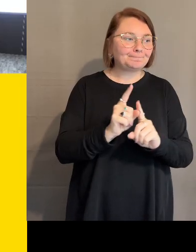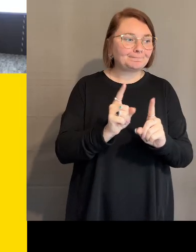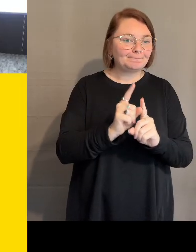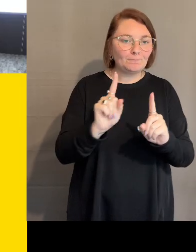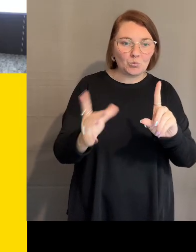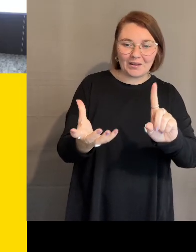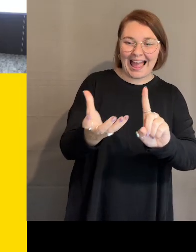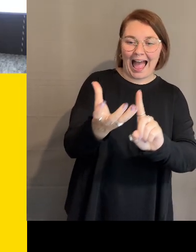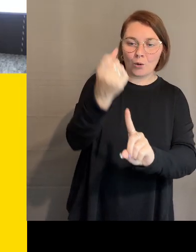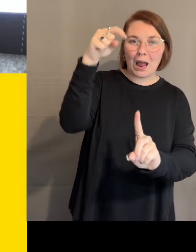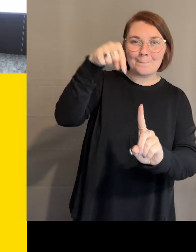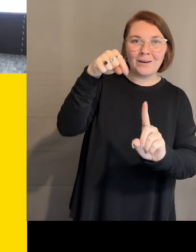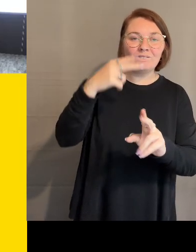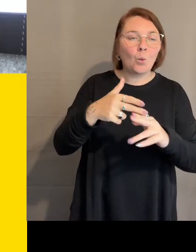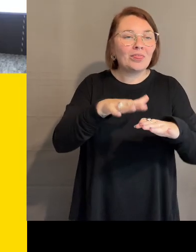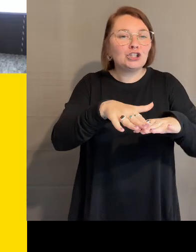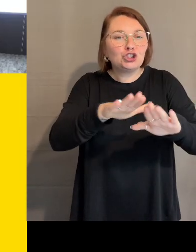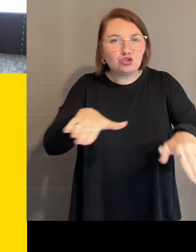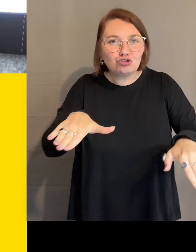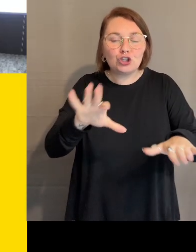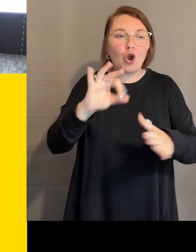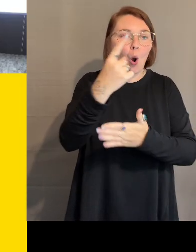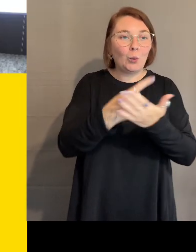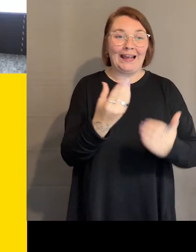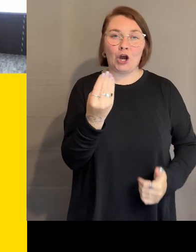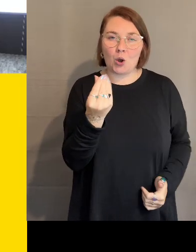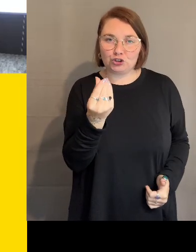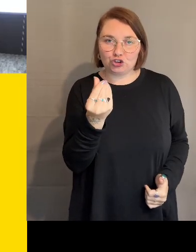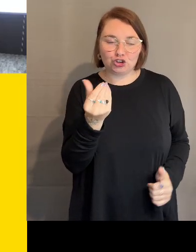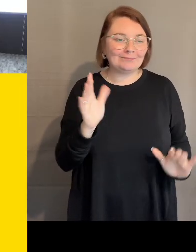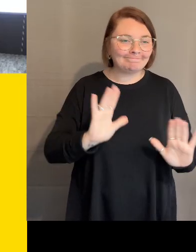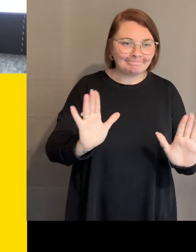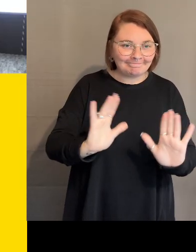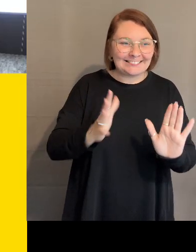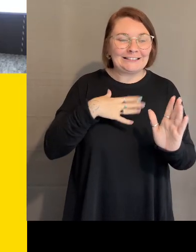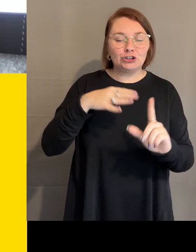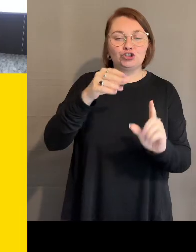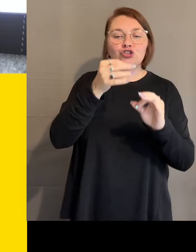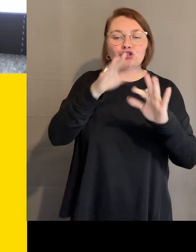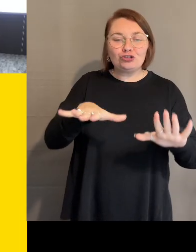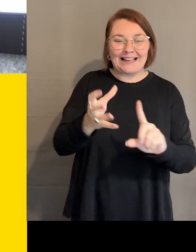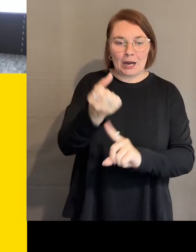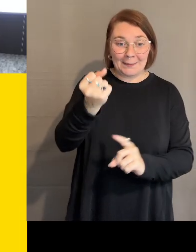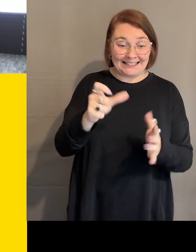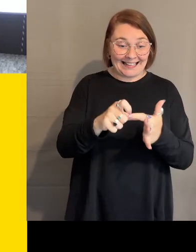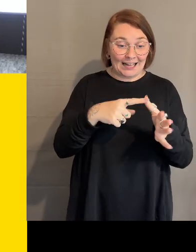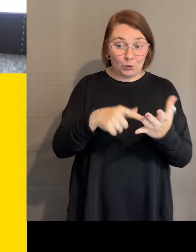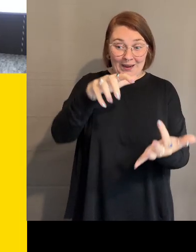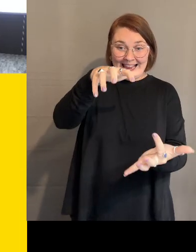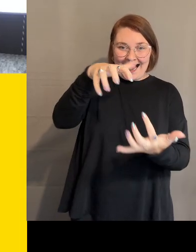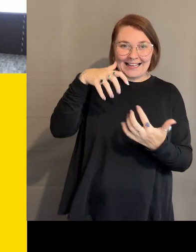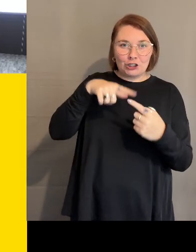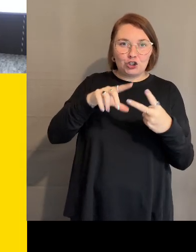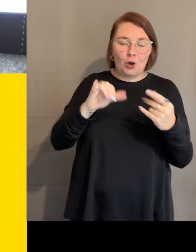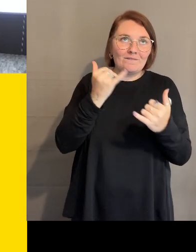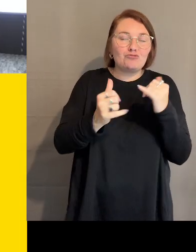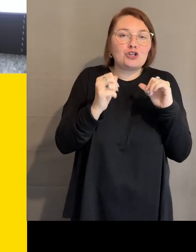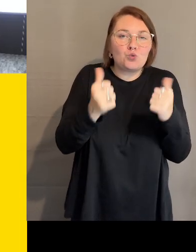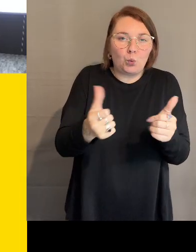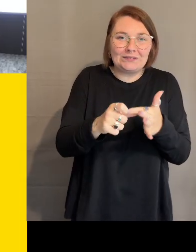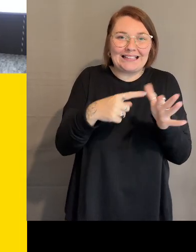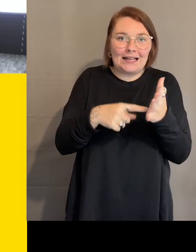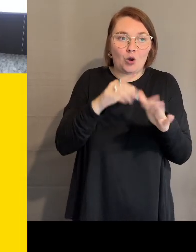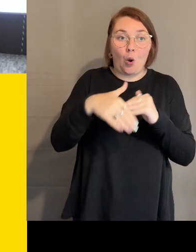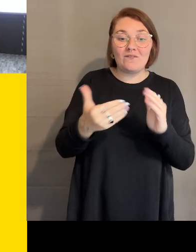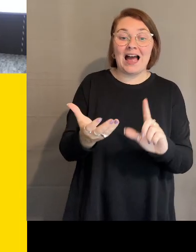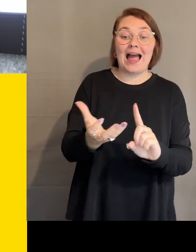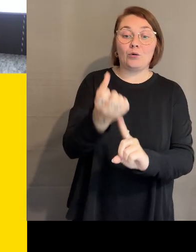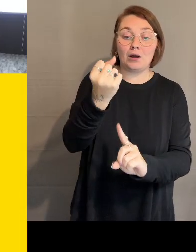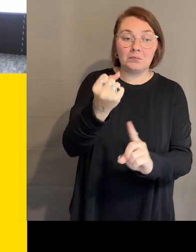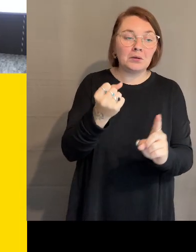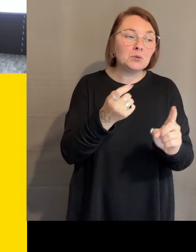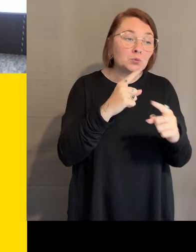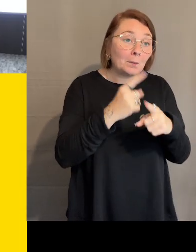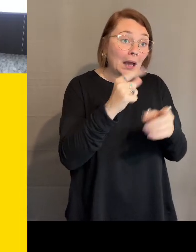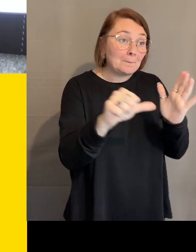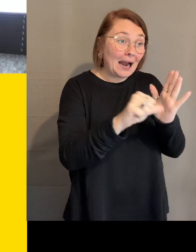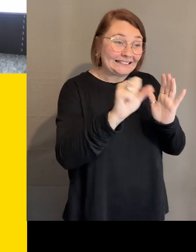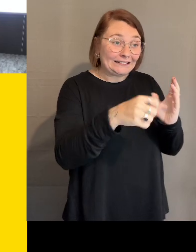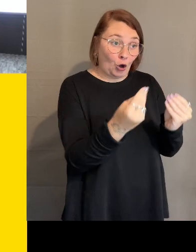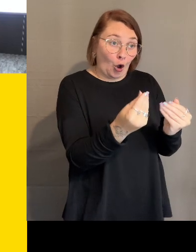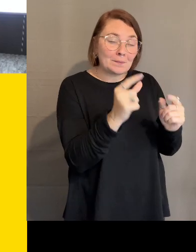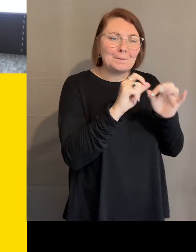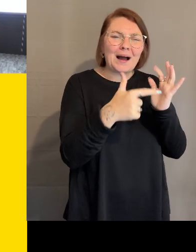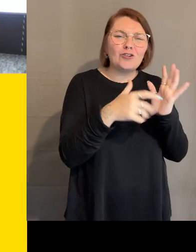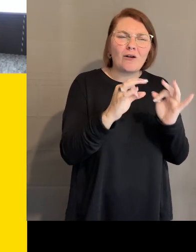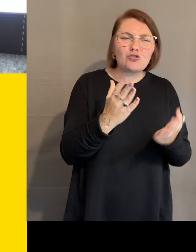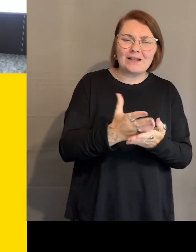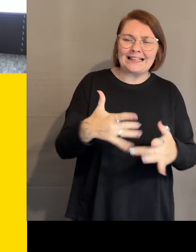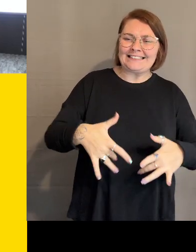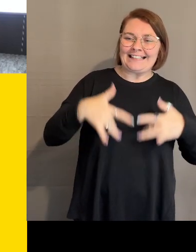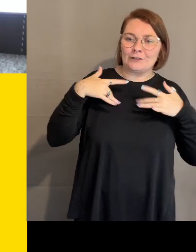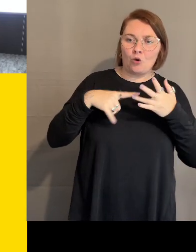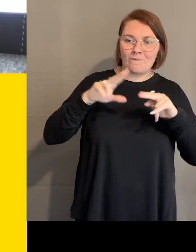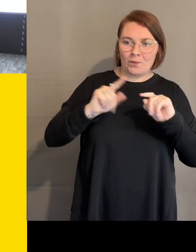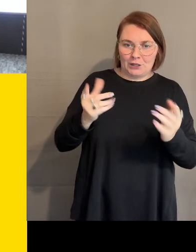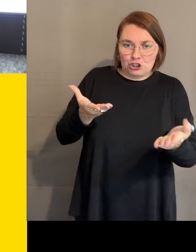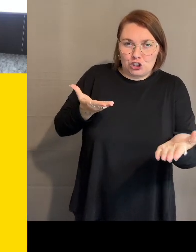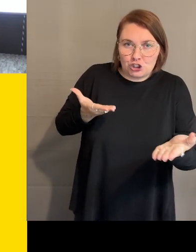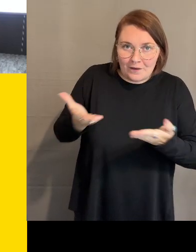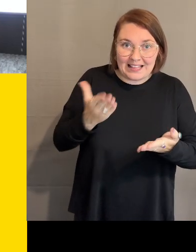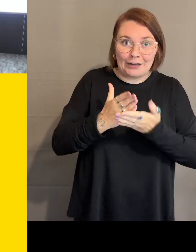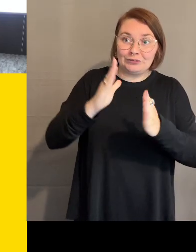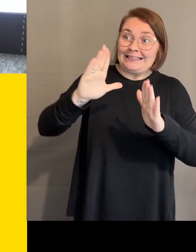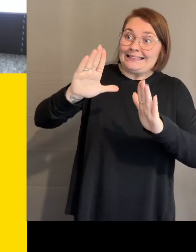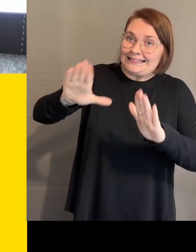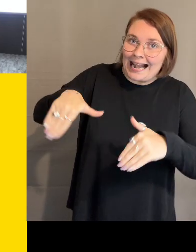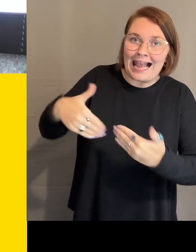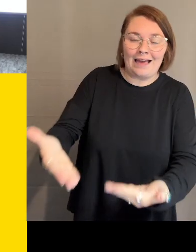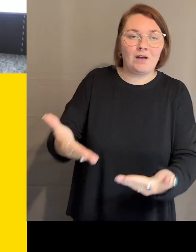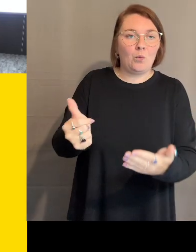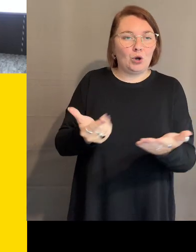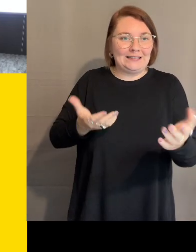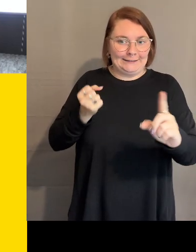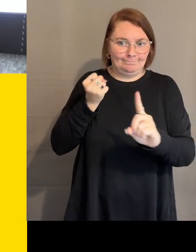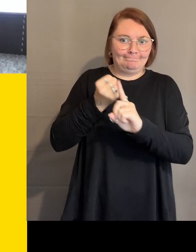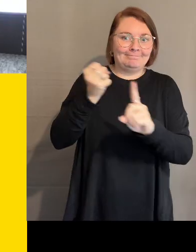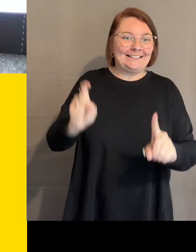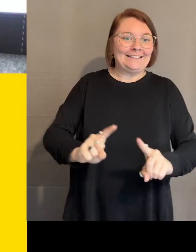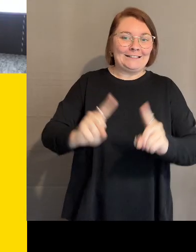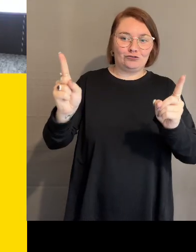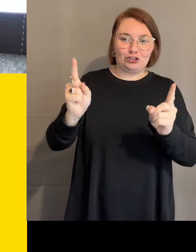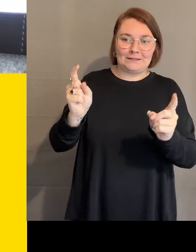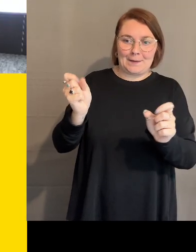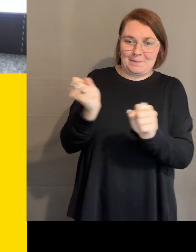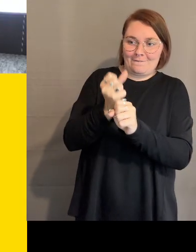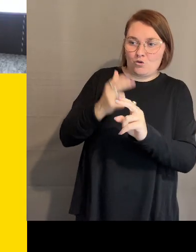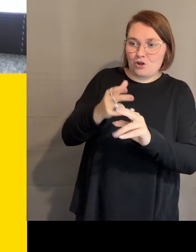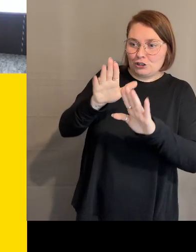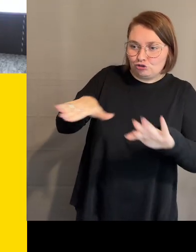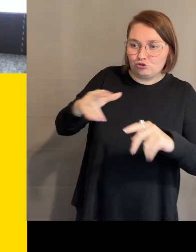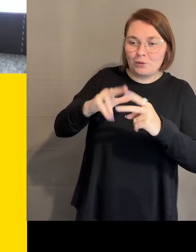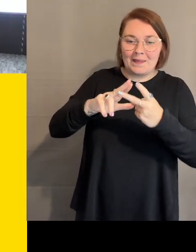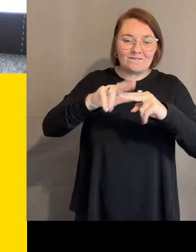the outcomes for children, and not just what the costs are. And again, in the data we collect, we don't always collect very good data on outcomes. So we collect data around costs, but we don't necessarily have a sense of what those services deliver and the differences that they make to the lives of children or their families.